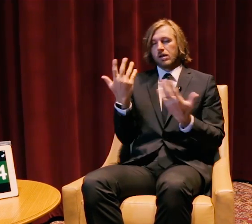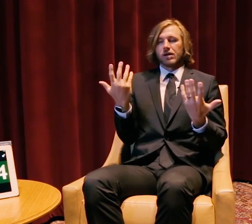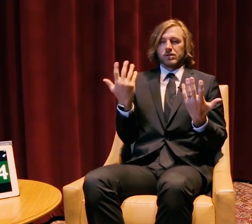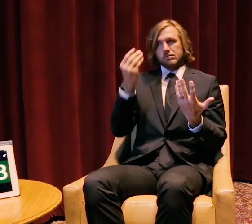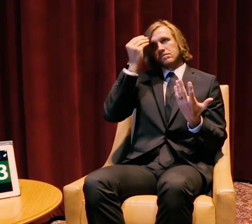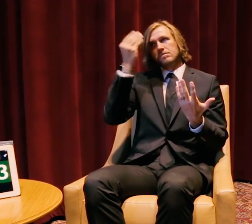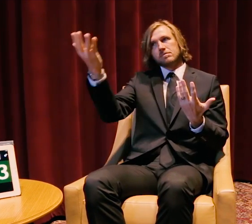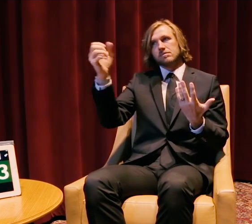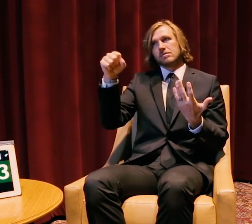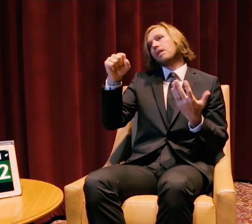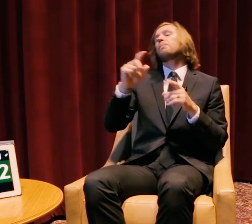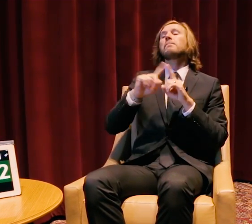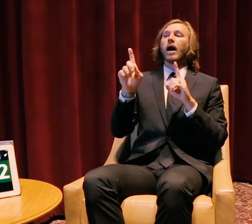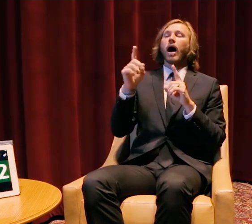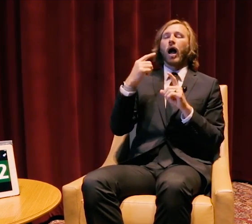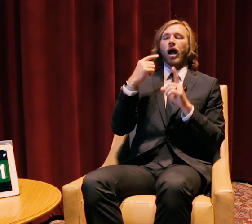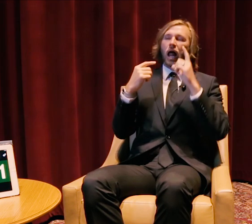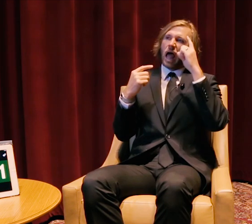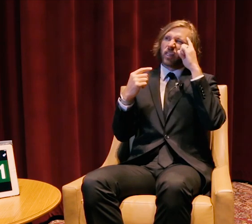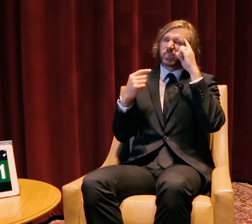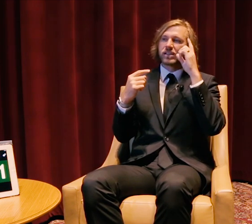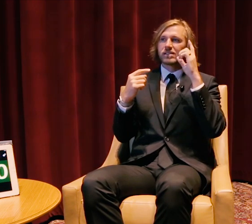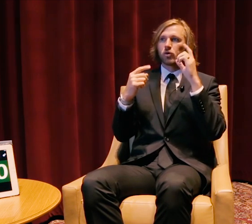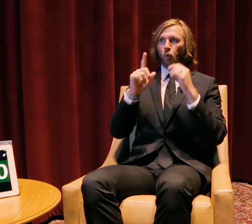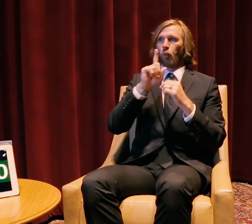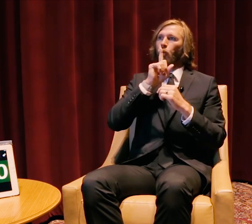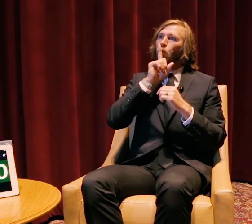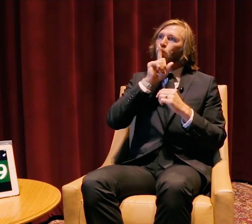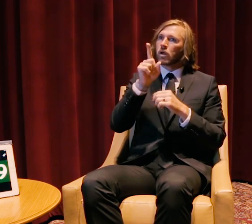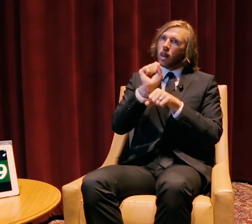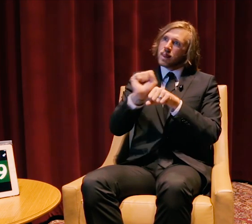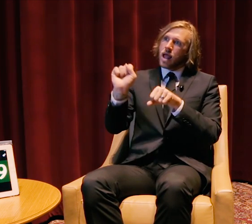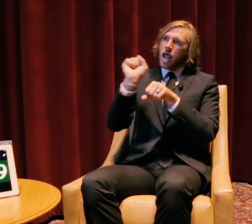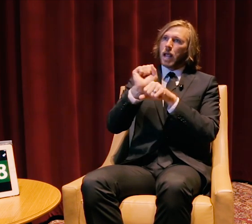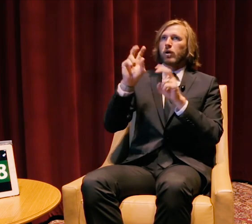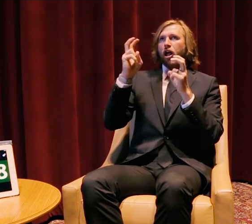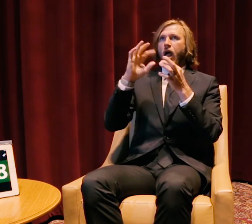And, but, you know, I think it was, it really was a labor of love, it was something